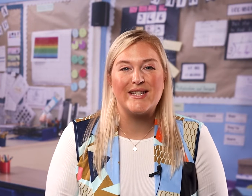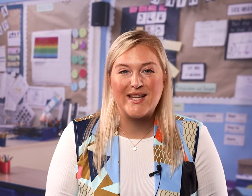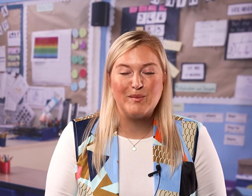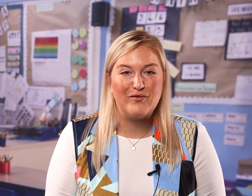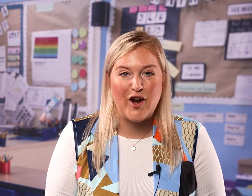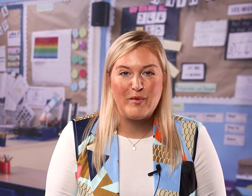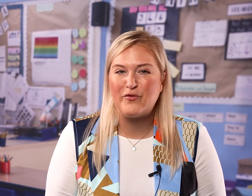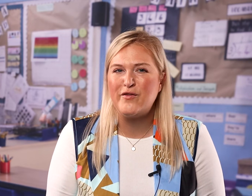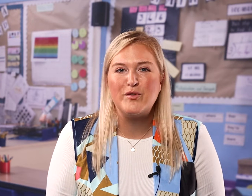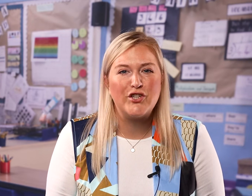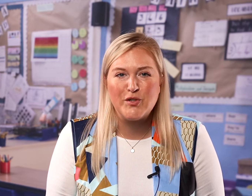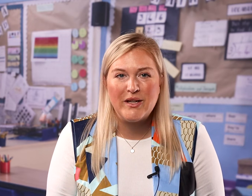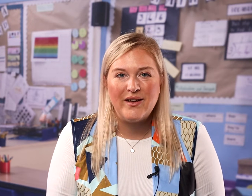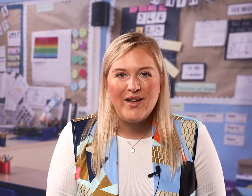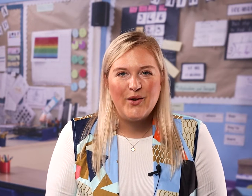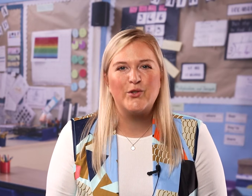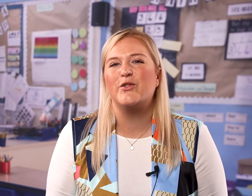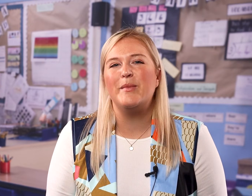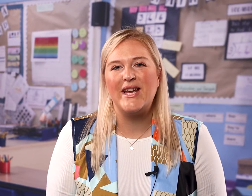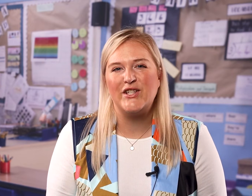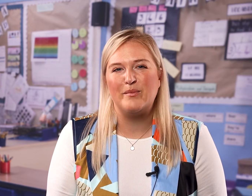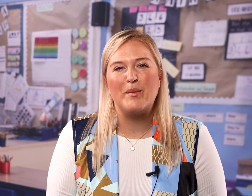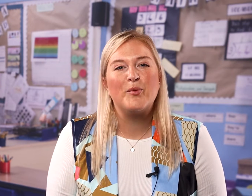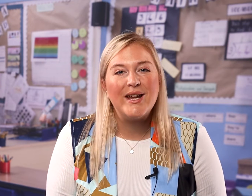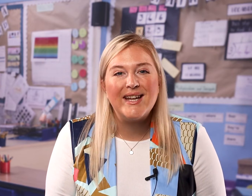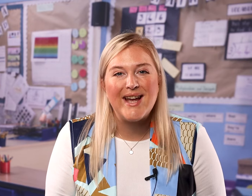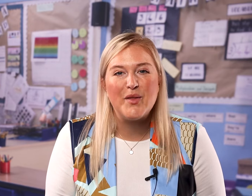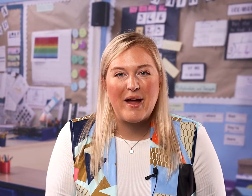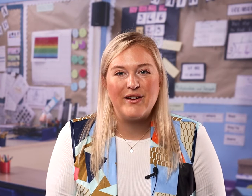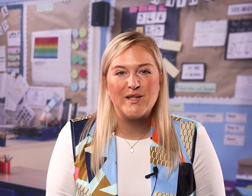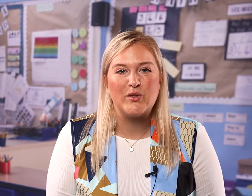and accessible environment free from judgement or discrimination by breaking down the barriers